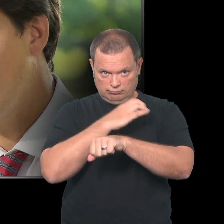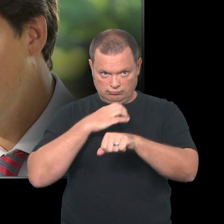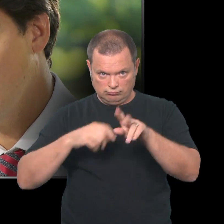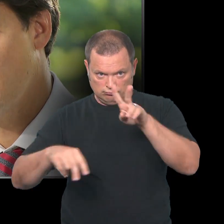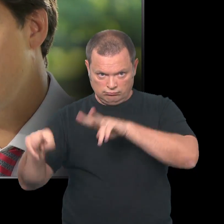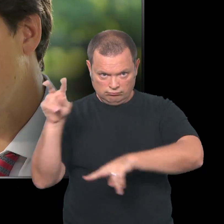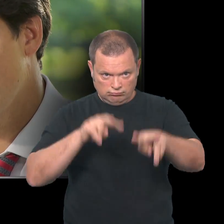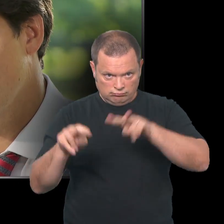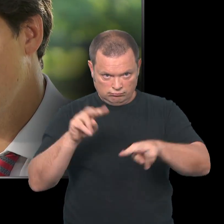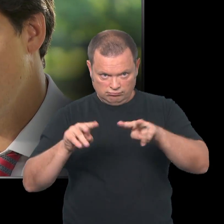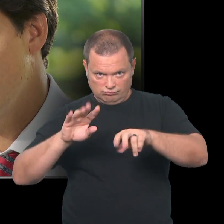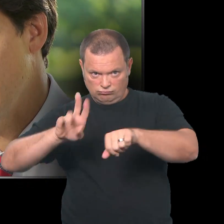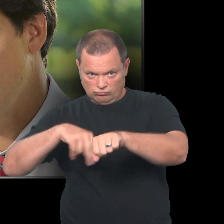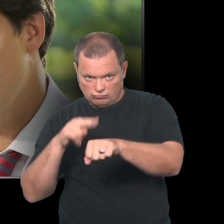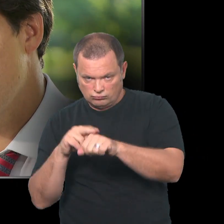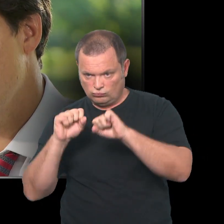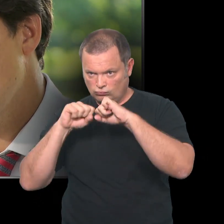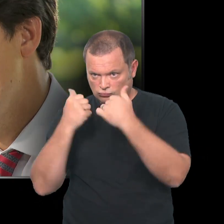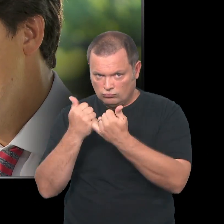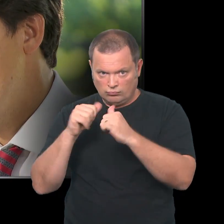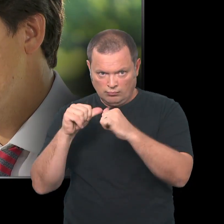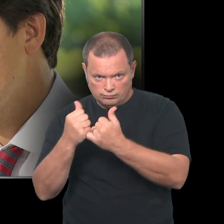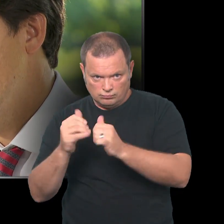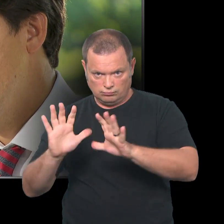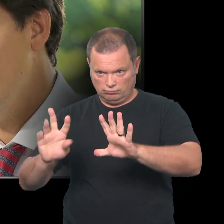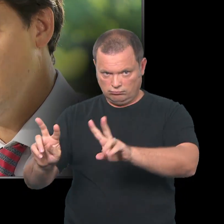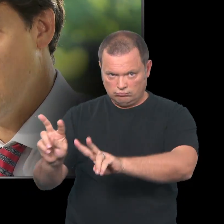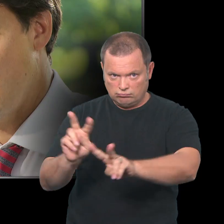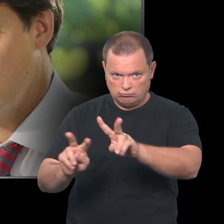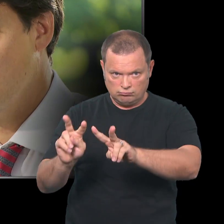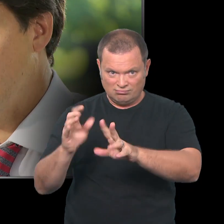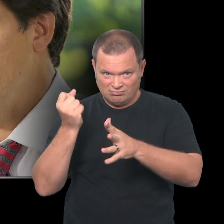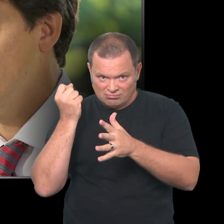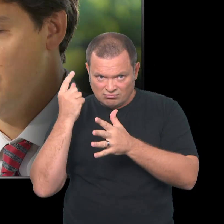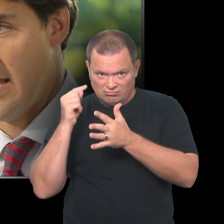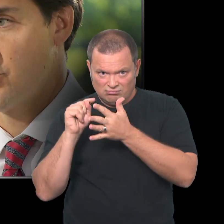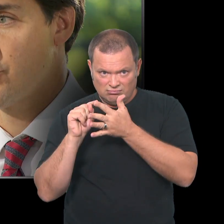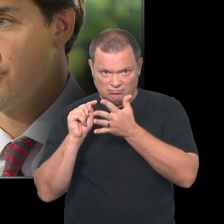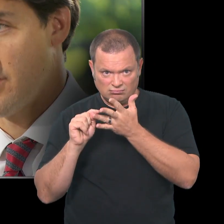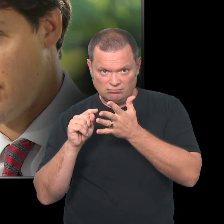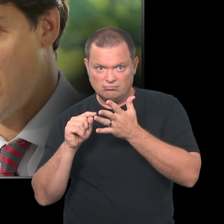so that we have a parliamentary committee tasked with overseeing all of our national security agencies,